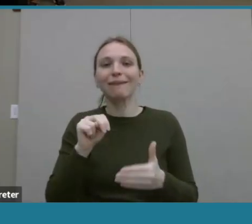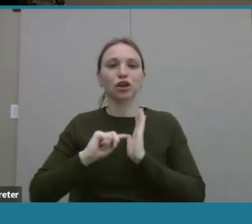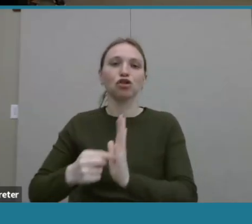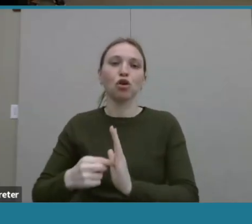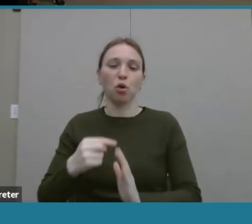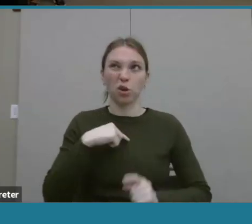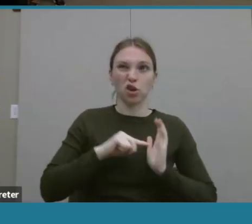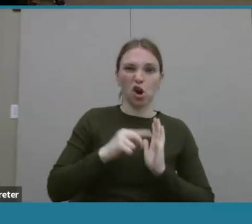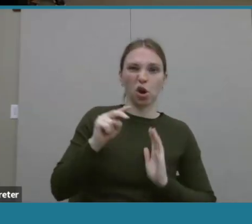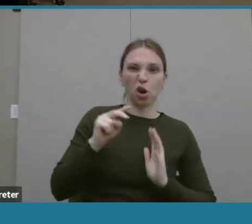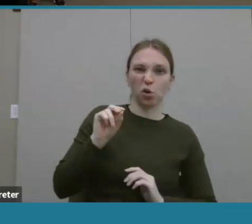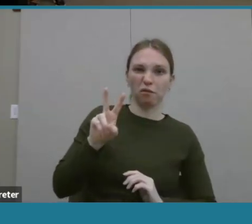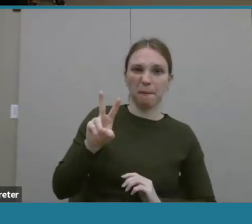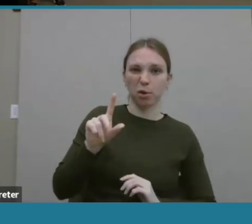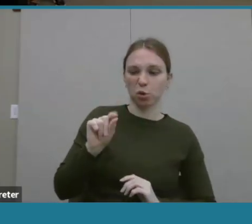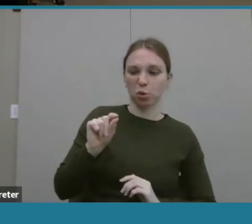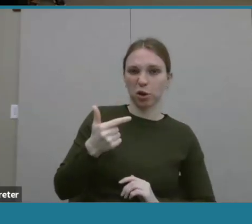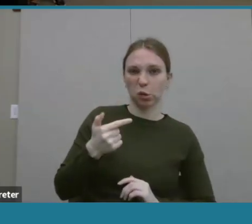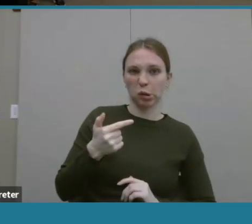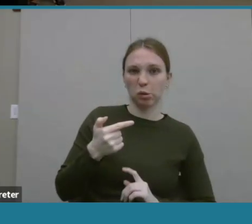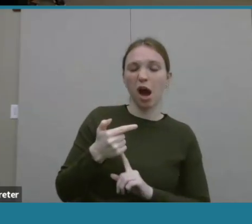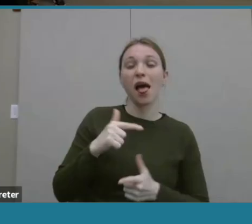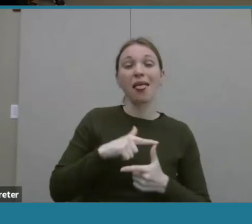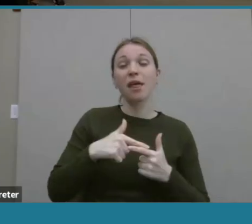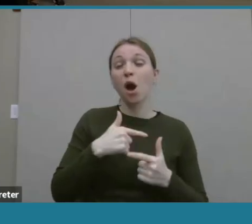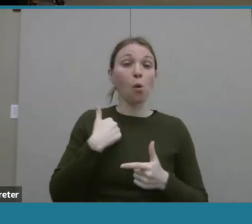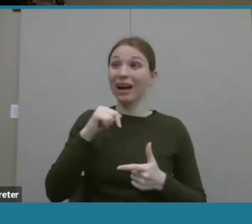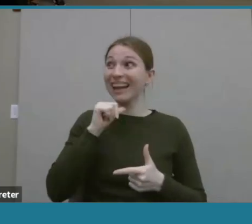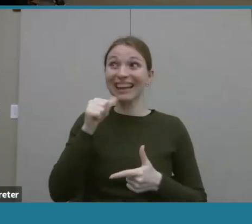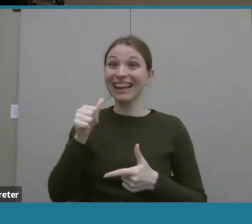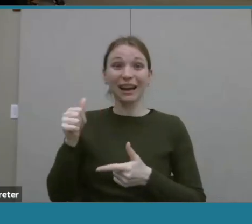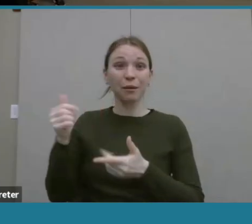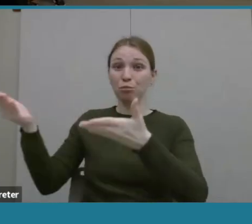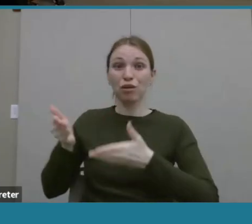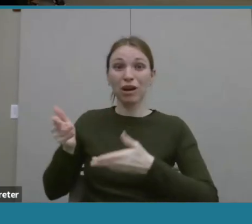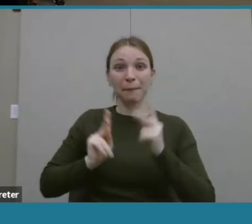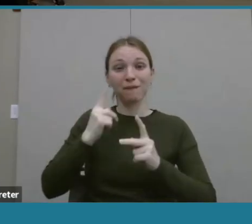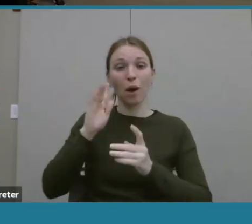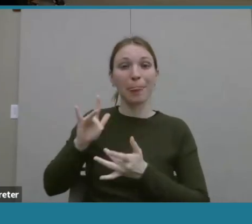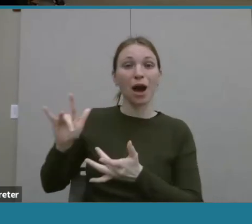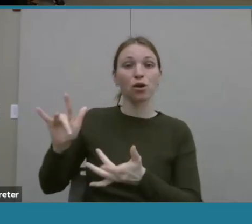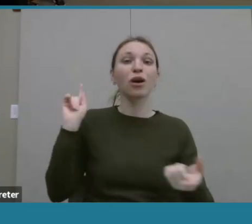people to that tour of the zoo where we talked about all the, like, oh, which exhibit should we choose? That was July.